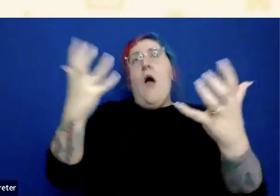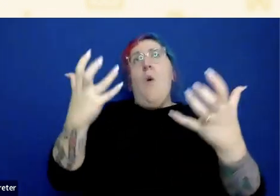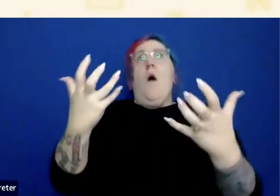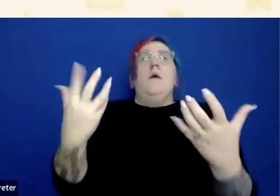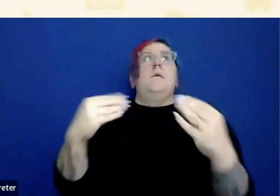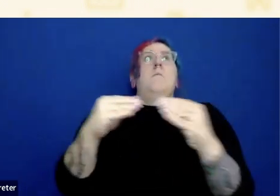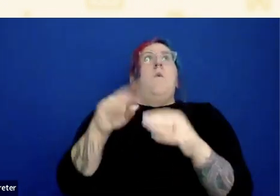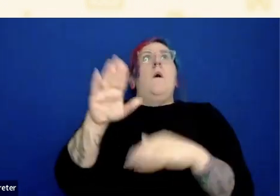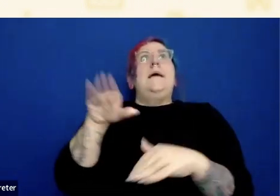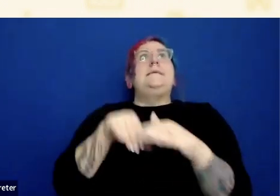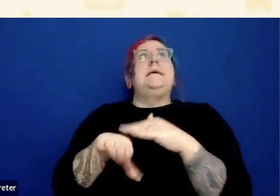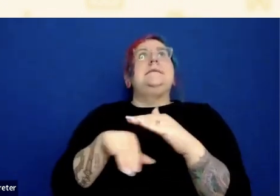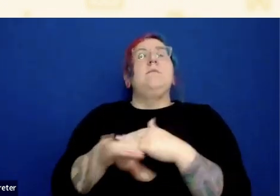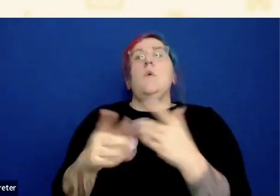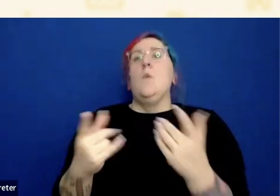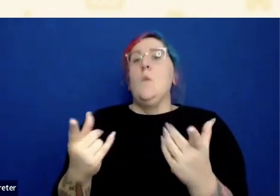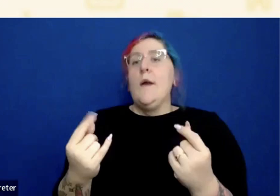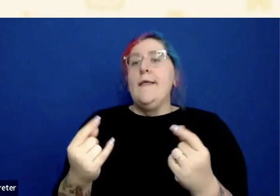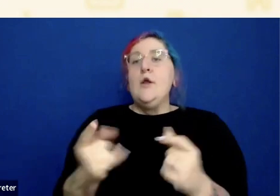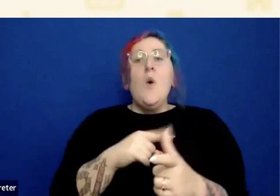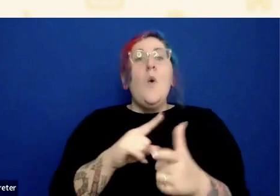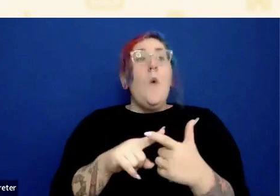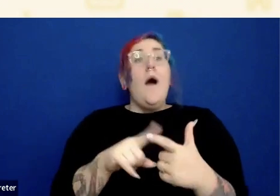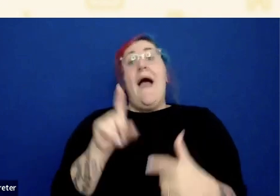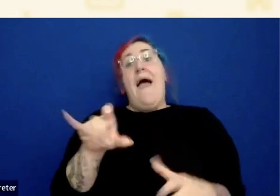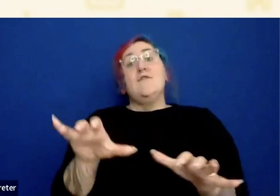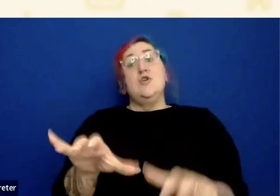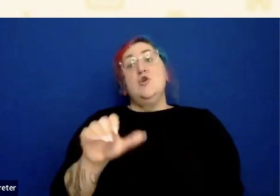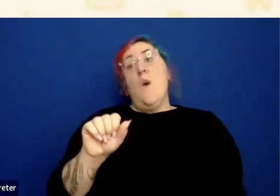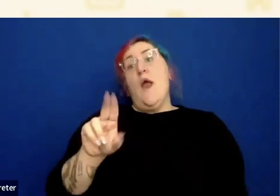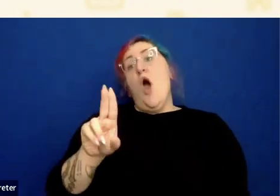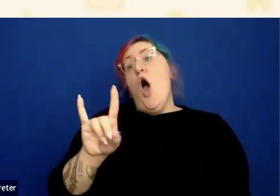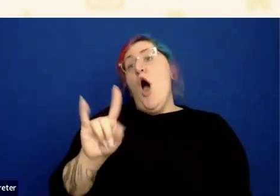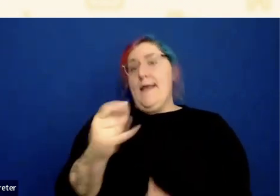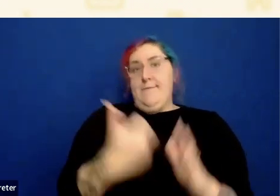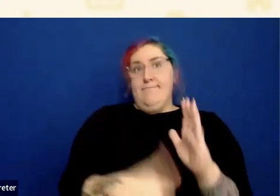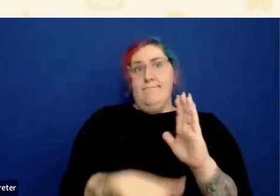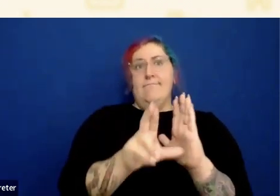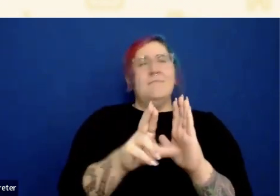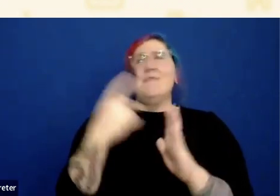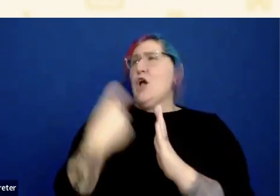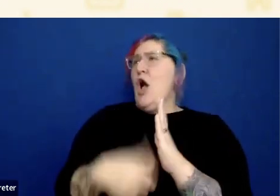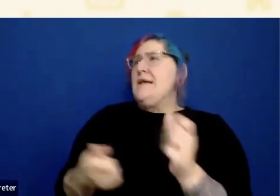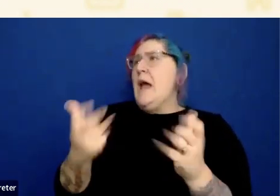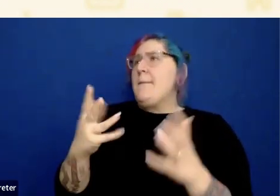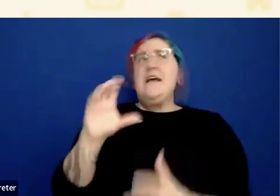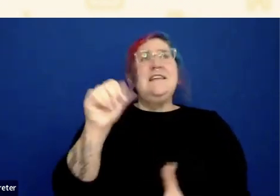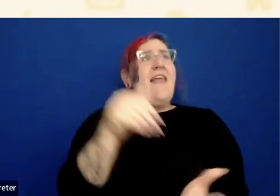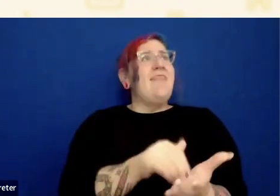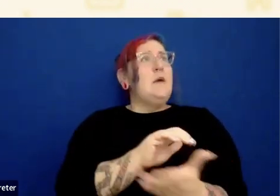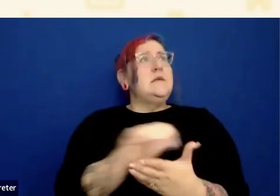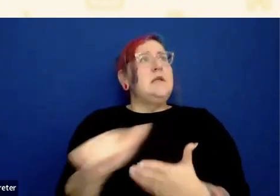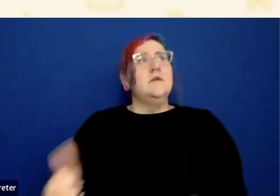Well, they need to get an audit or do something like that. How much does it cost? $10,000. Absolutely.